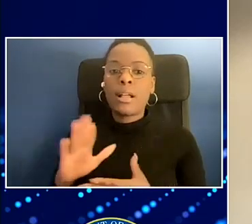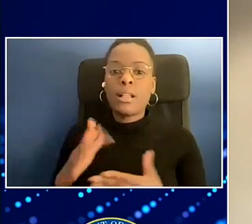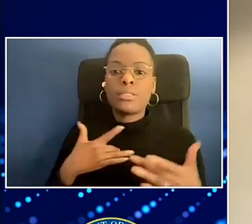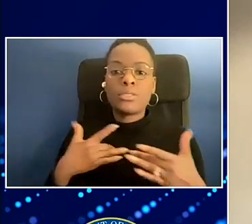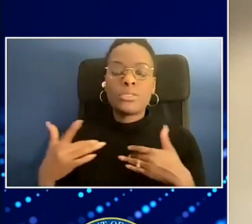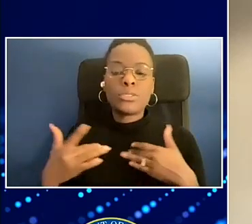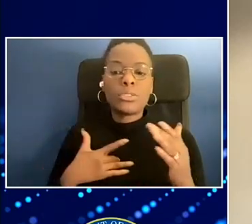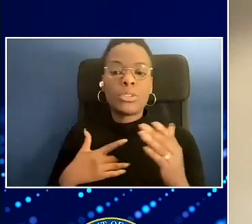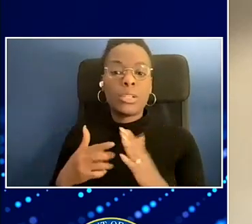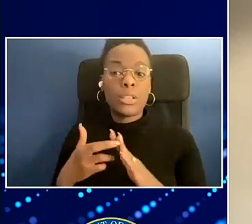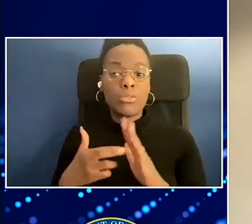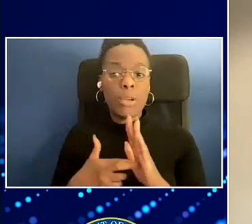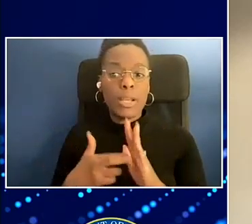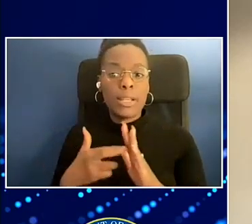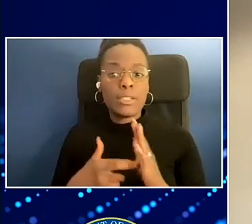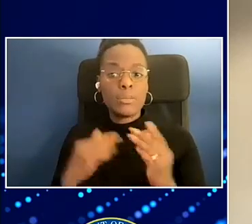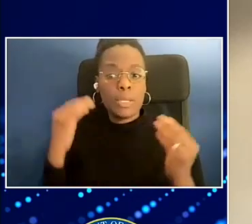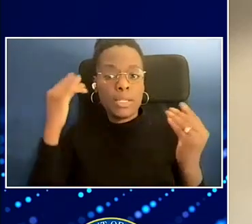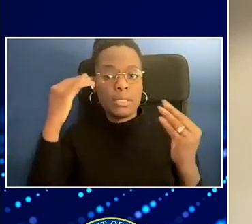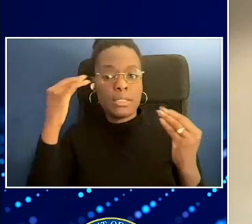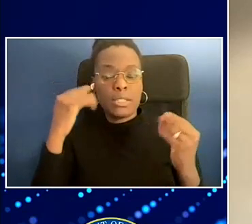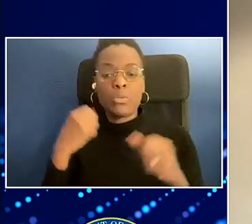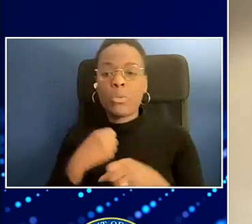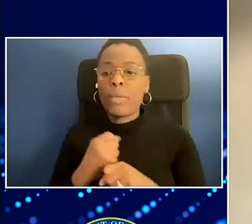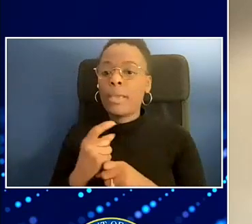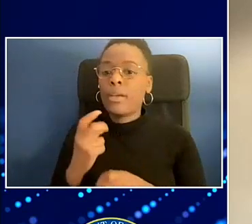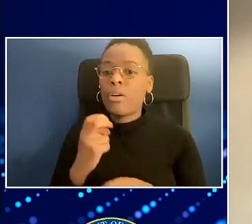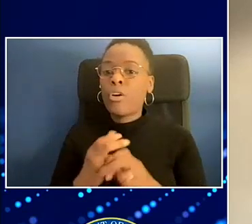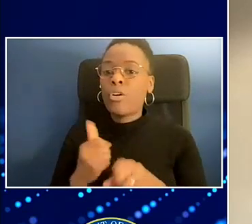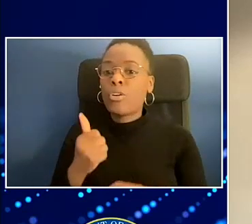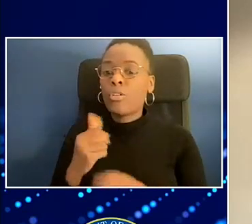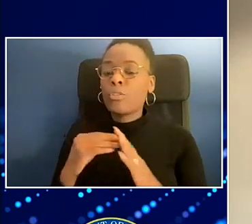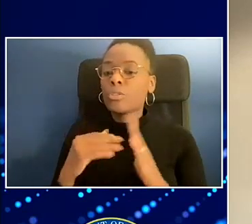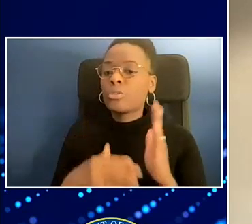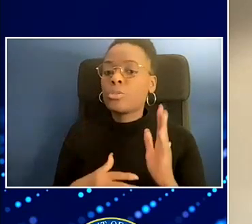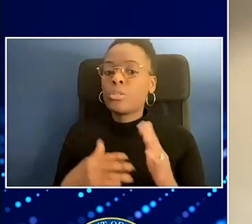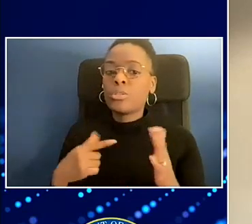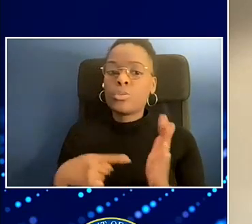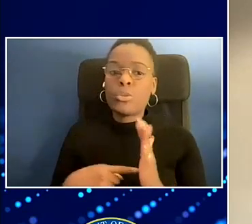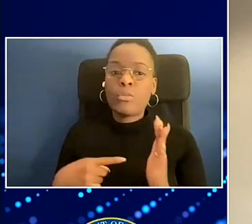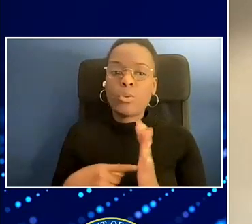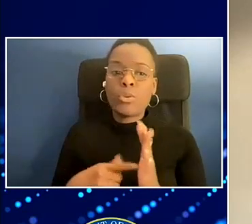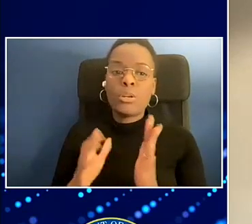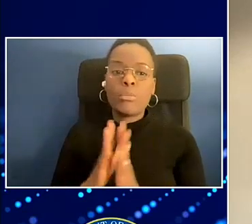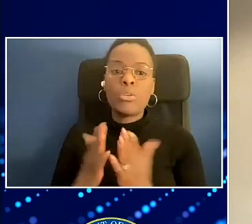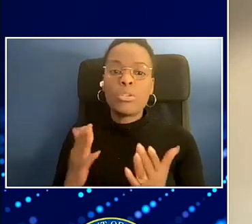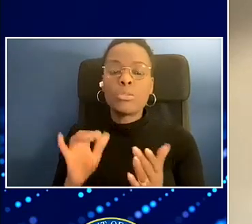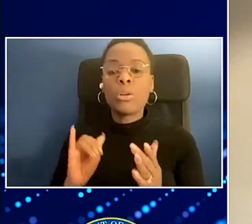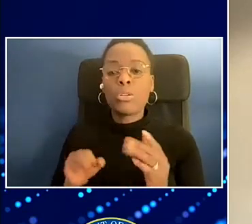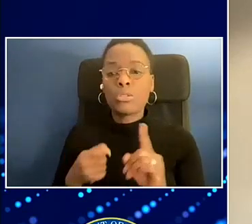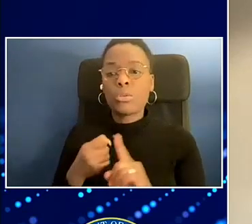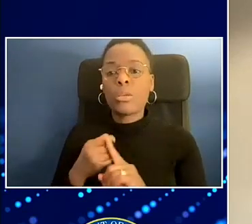consideration could make it harder for our students to afford their books and would also impact our students' retention and